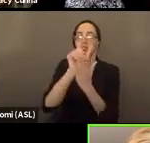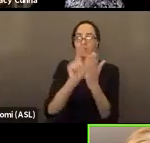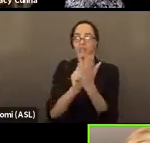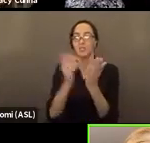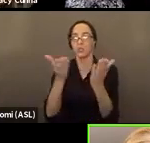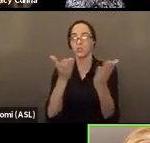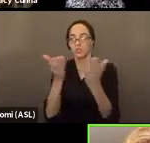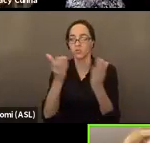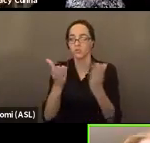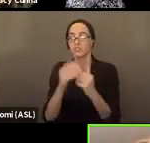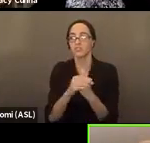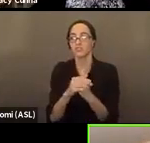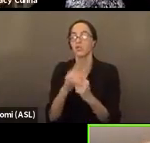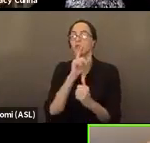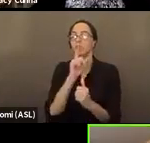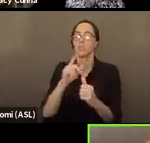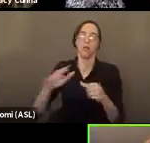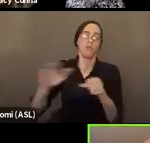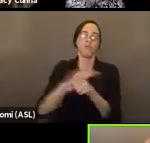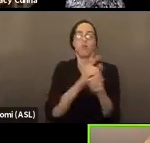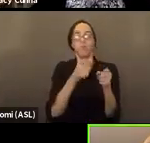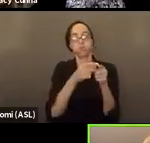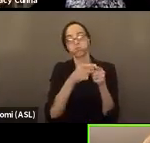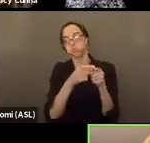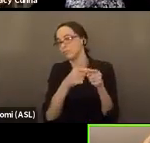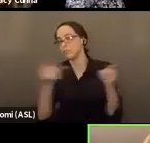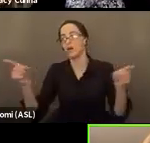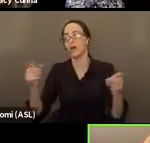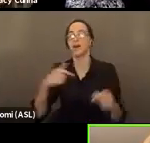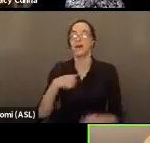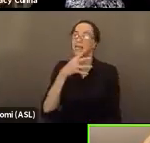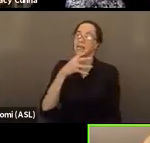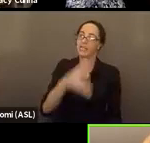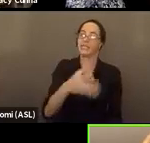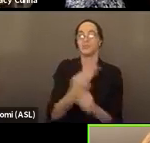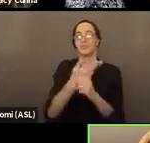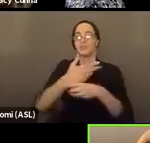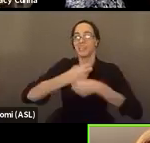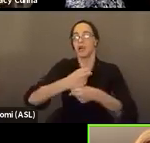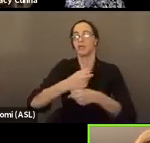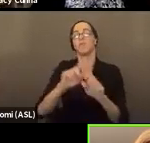so i'm going to say the whole thing but um we're really pleased to have lake here with us tonight